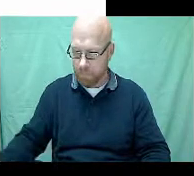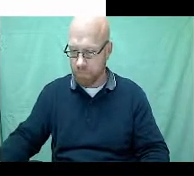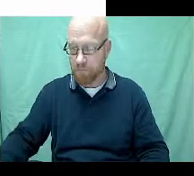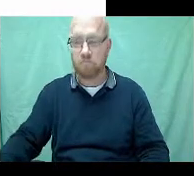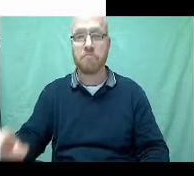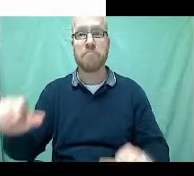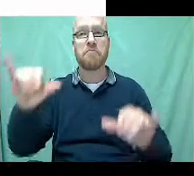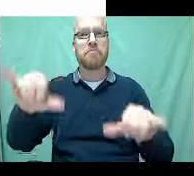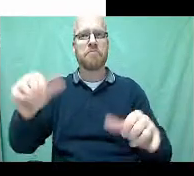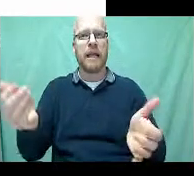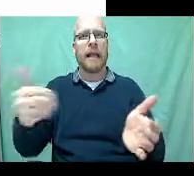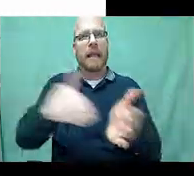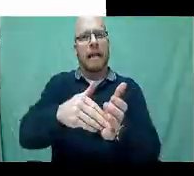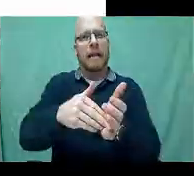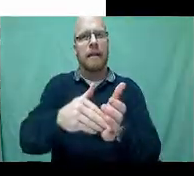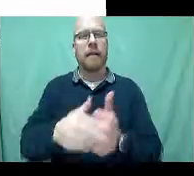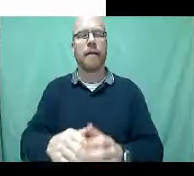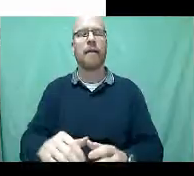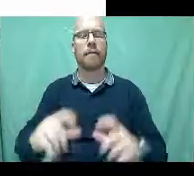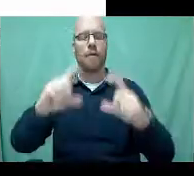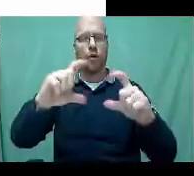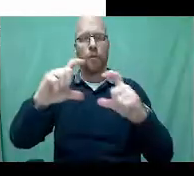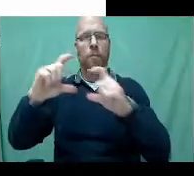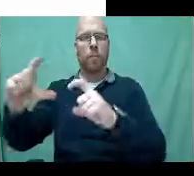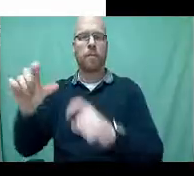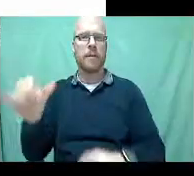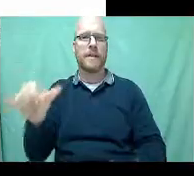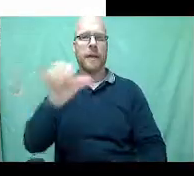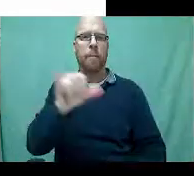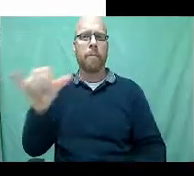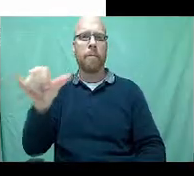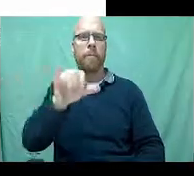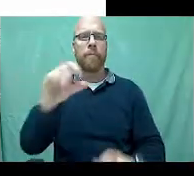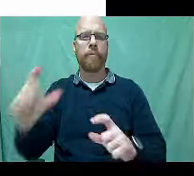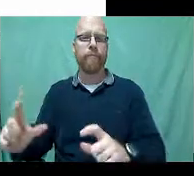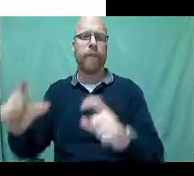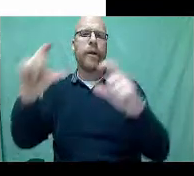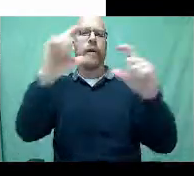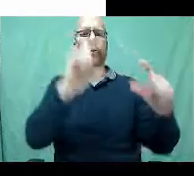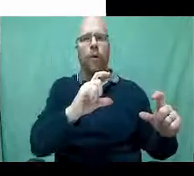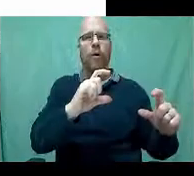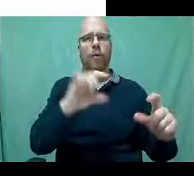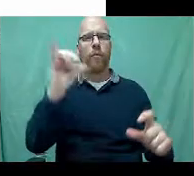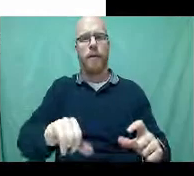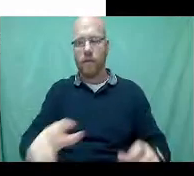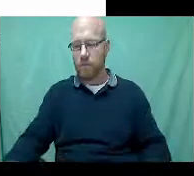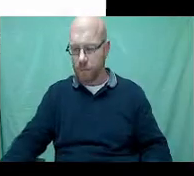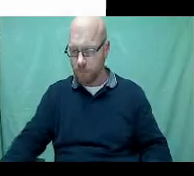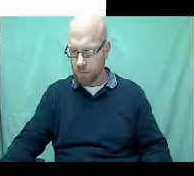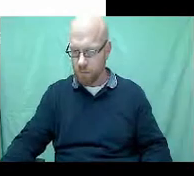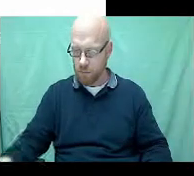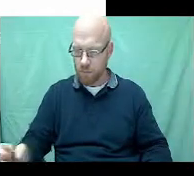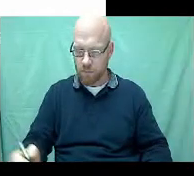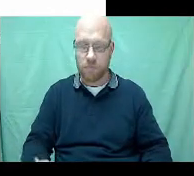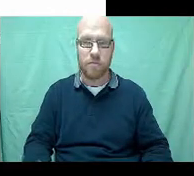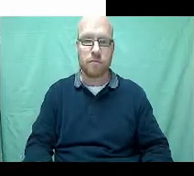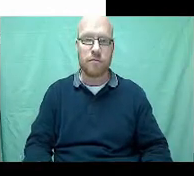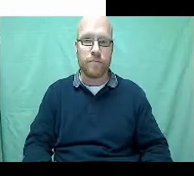Now, again, we're going to pull out our common term, we have 2x plus 1 in each of these terms.